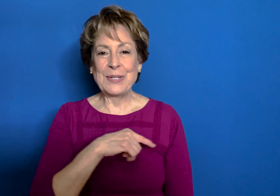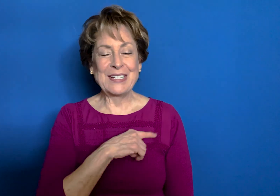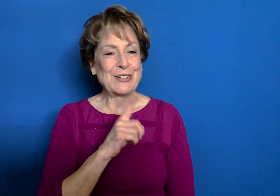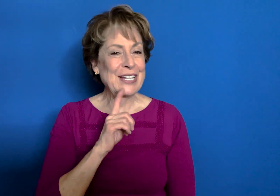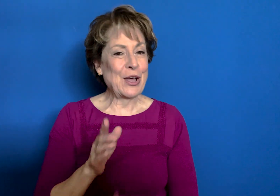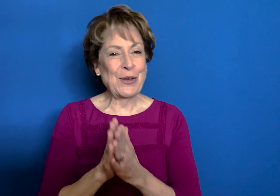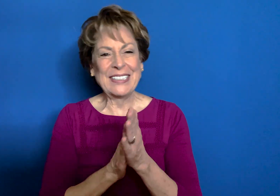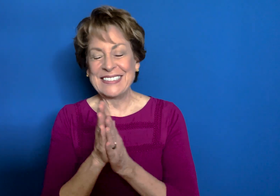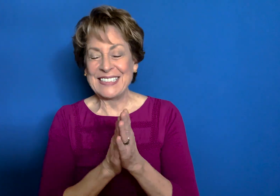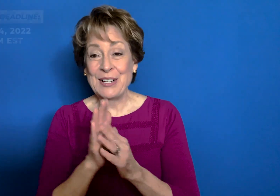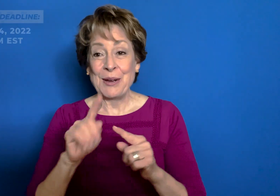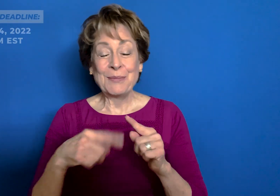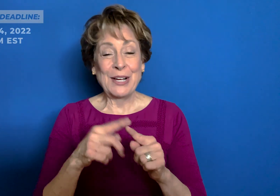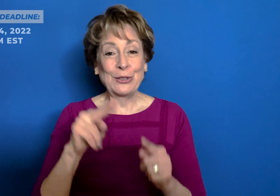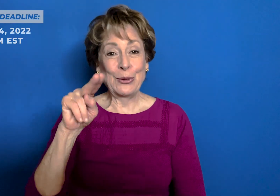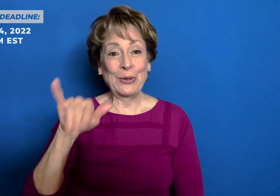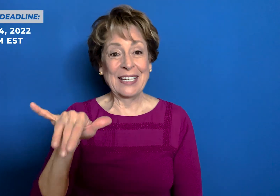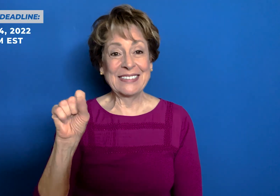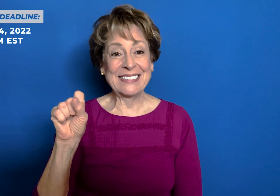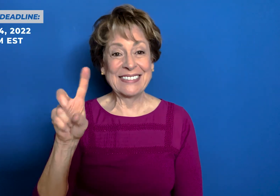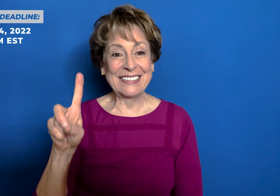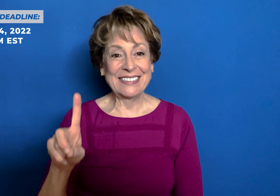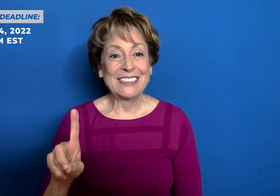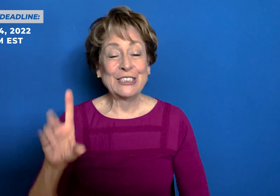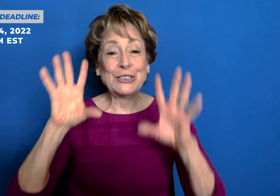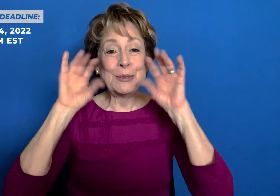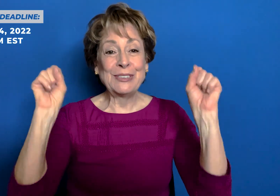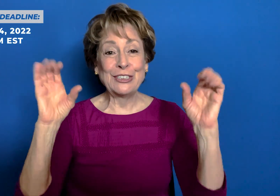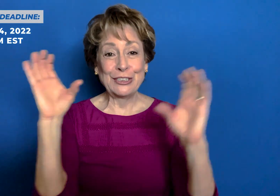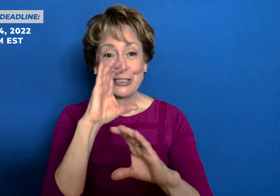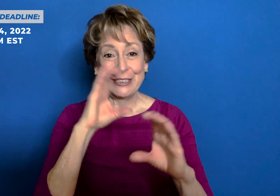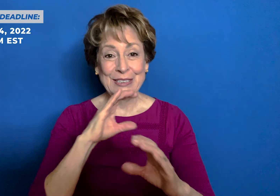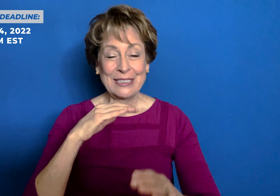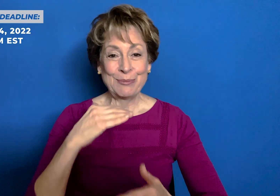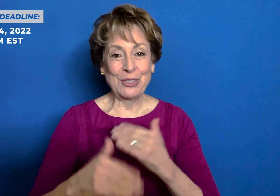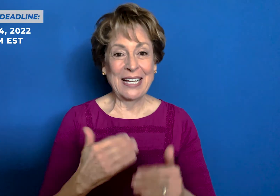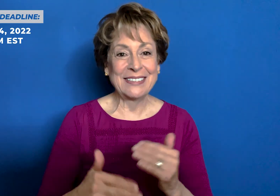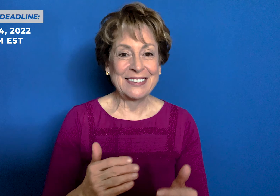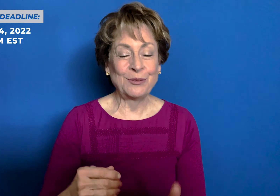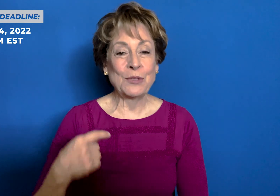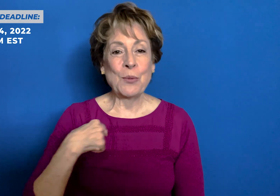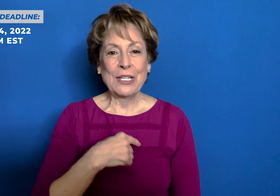We are really excited about the NYSD superintendent search process.